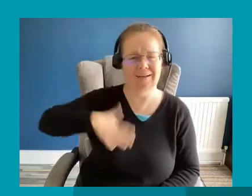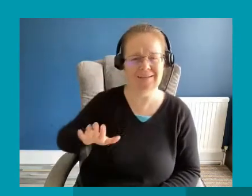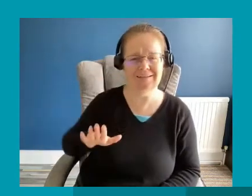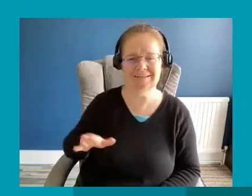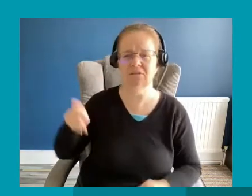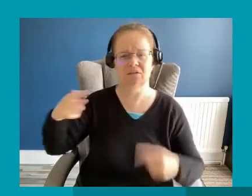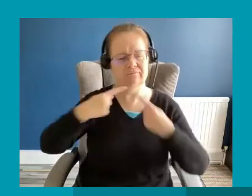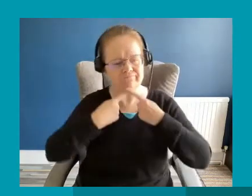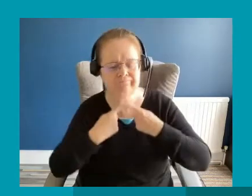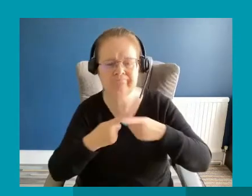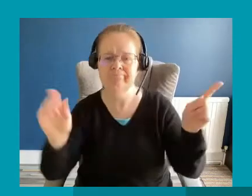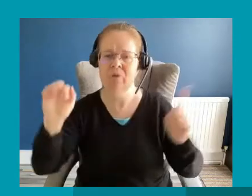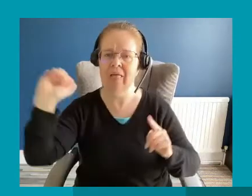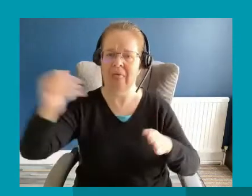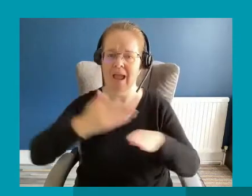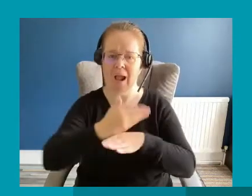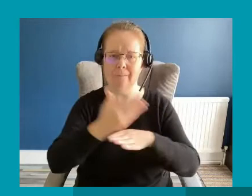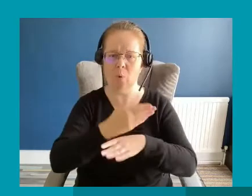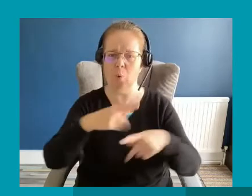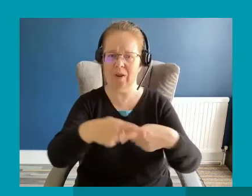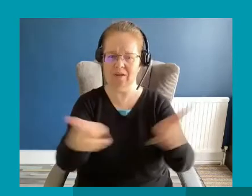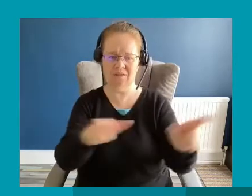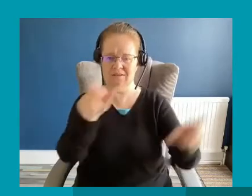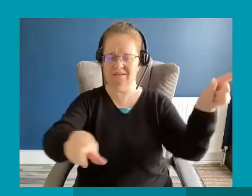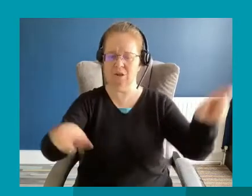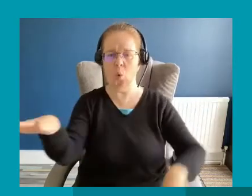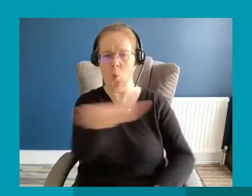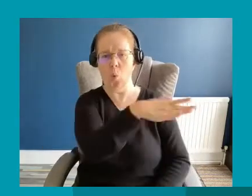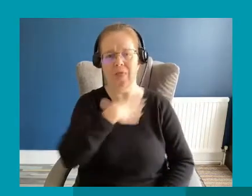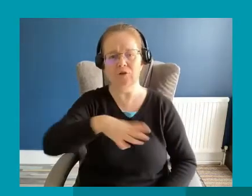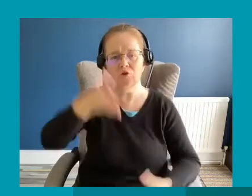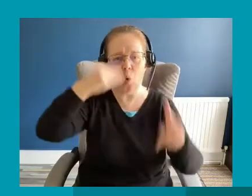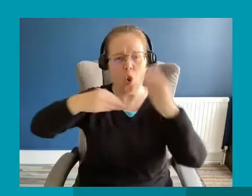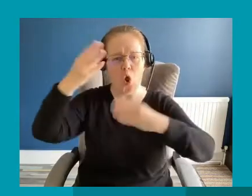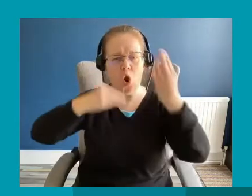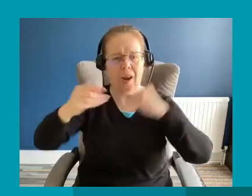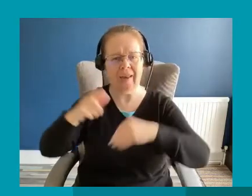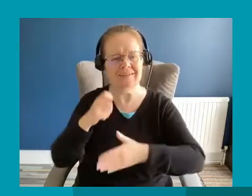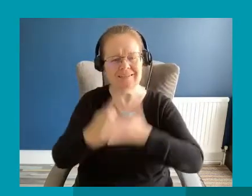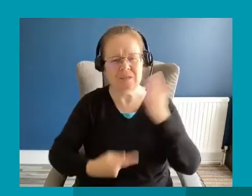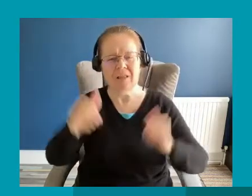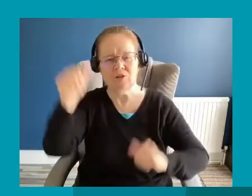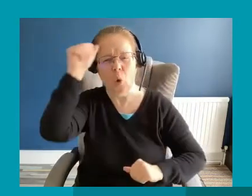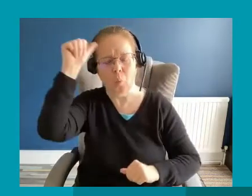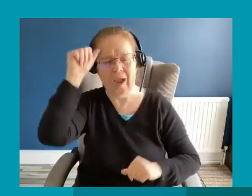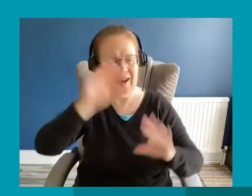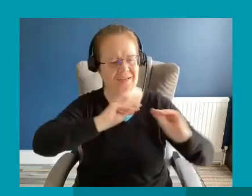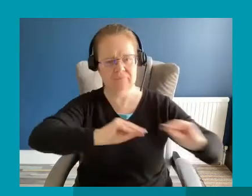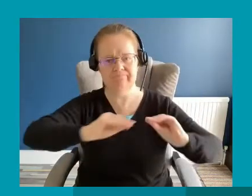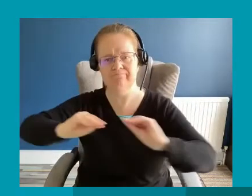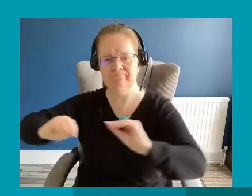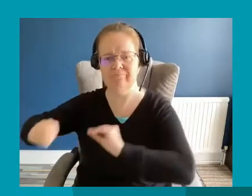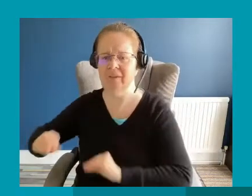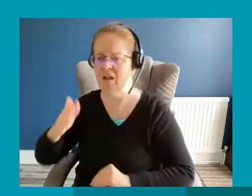Because we're all learning, we're all on a journey, aren't we? Thank you very much for sharing that.